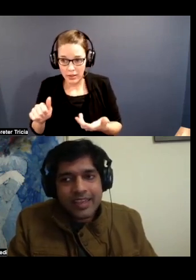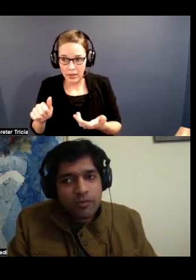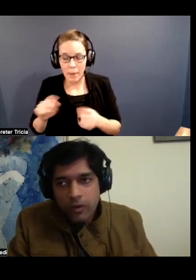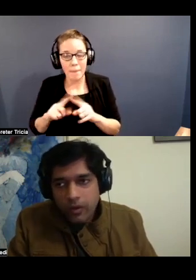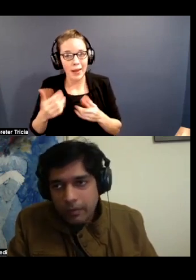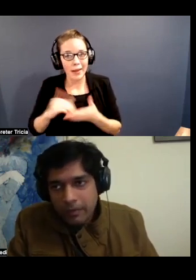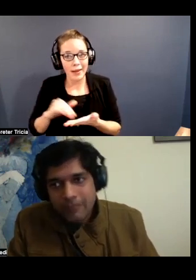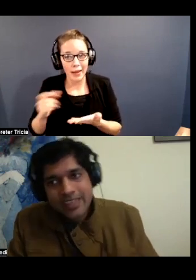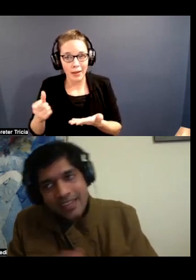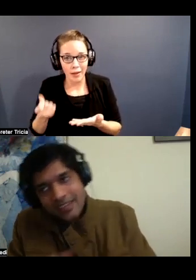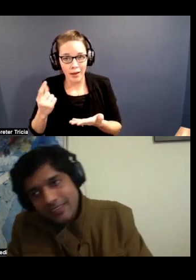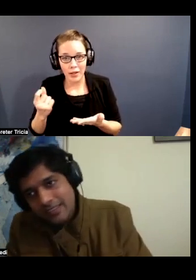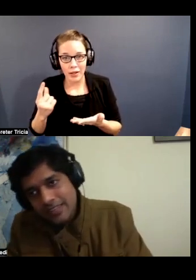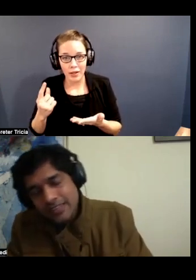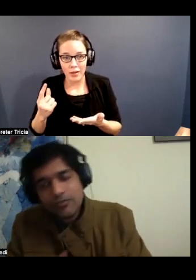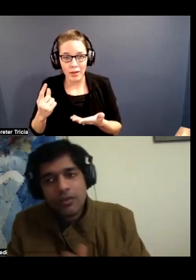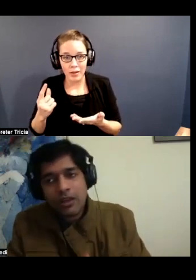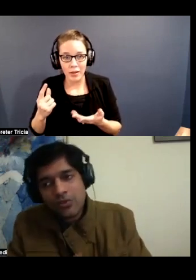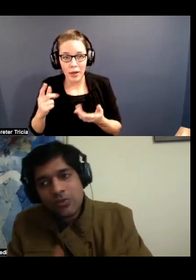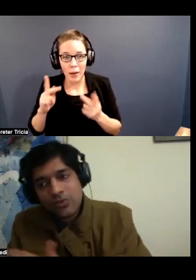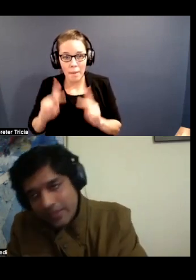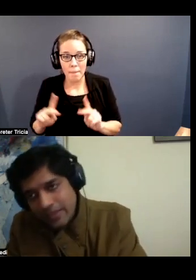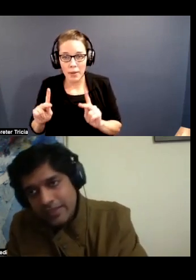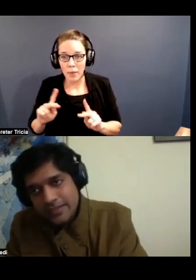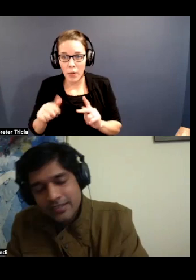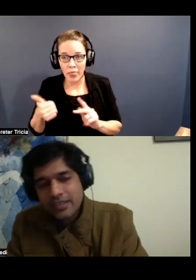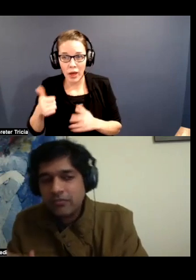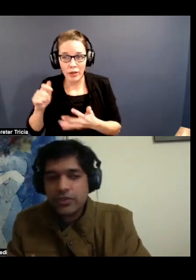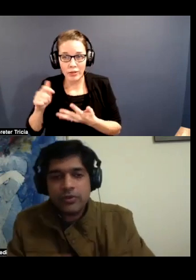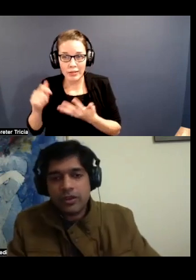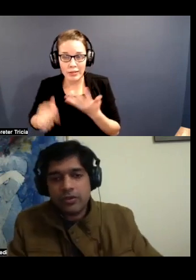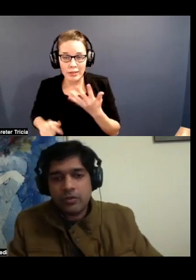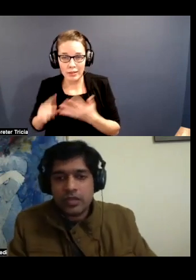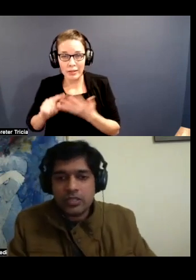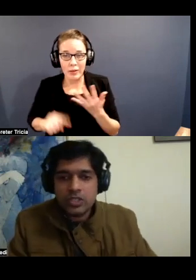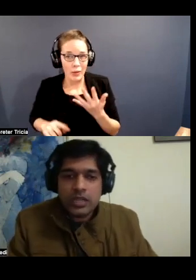for people with LTSS needs for households with LTSS needs, we do not know much.